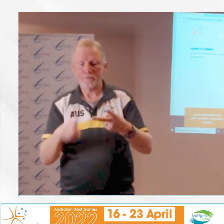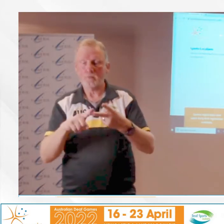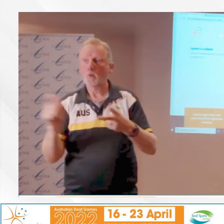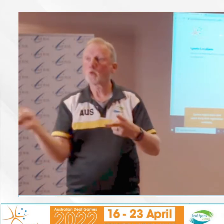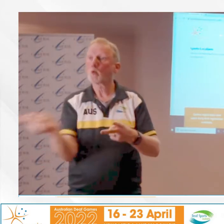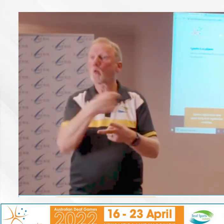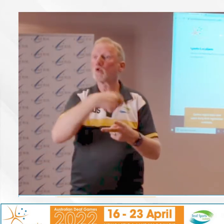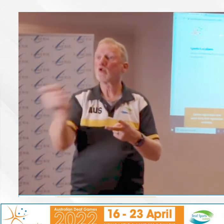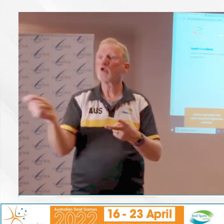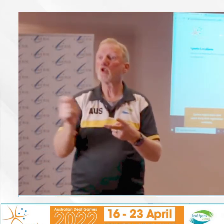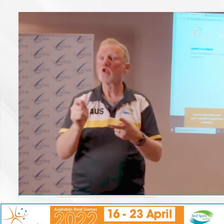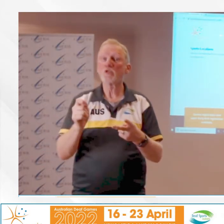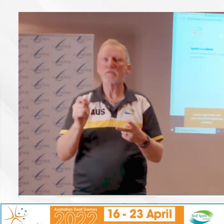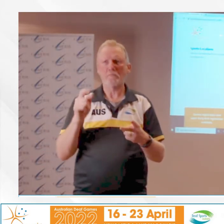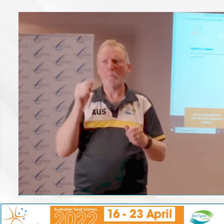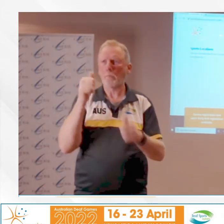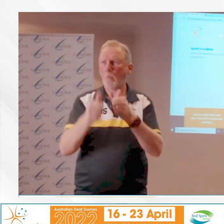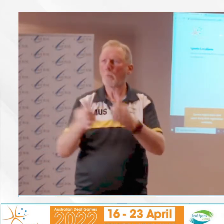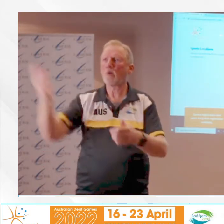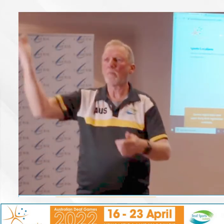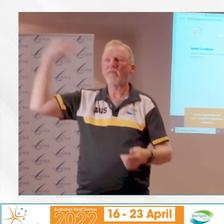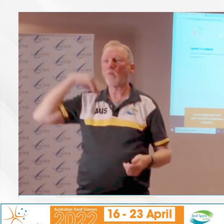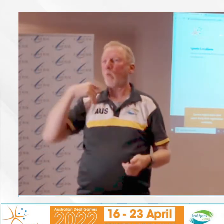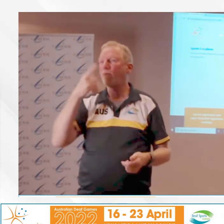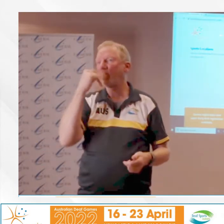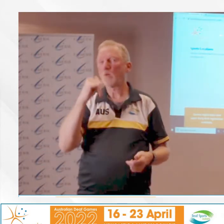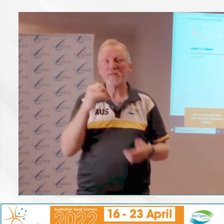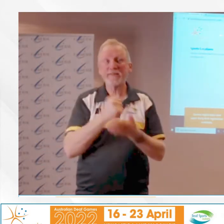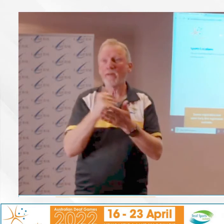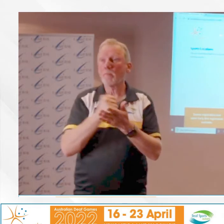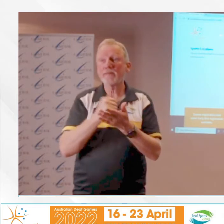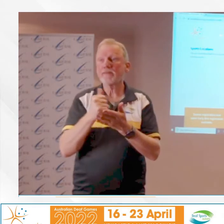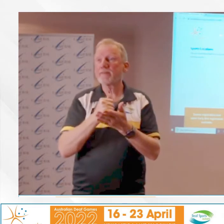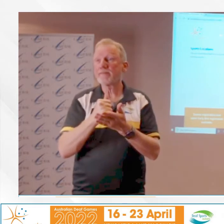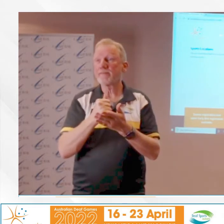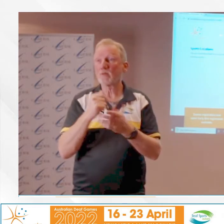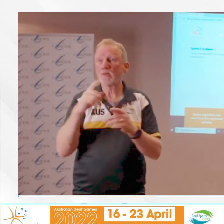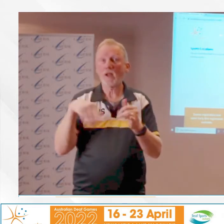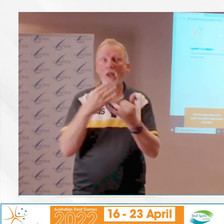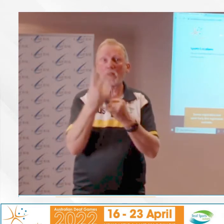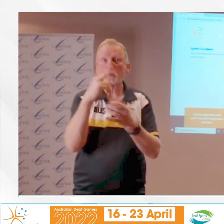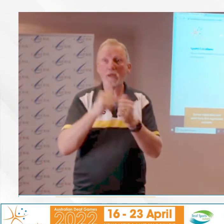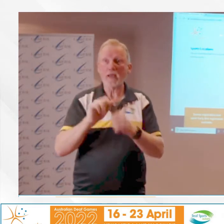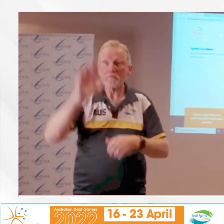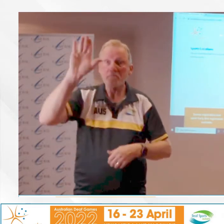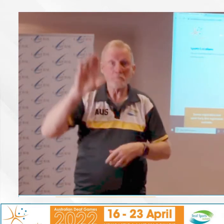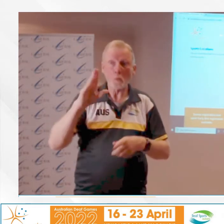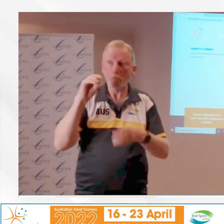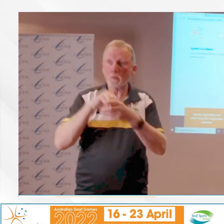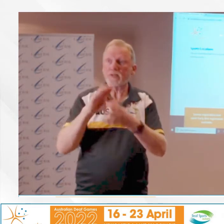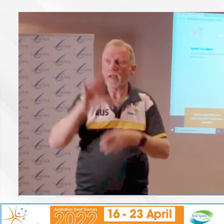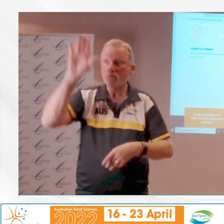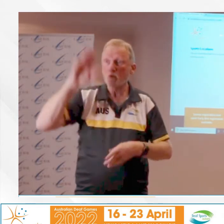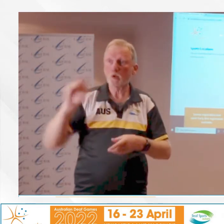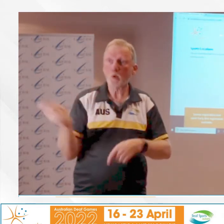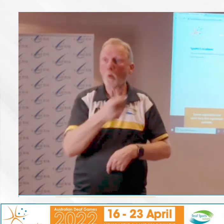successful this time but we're hoping next time um smosh was popular back in the day but we had